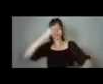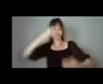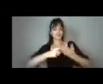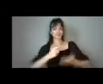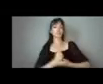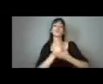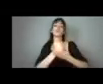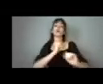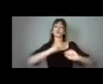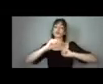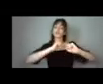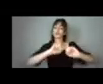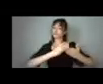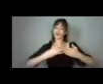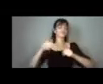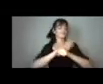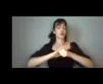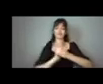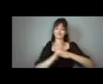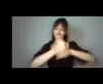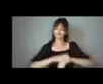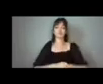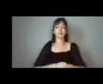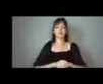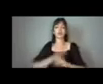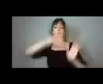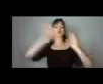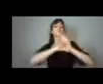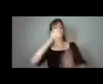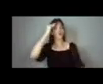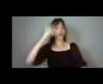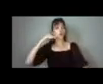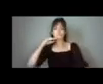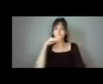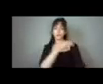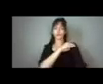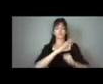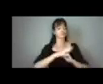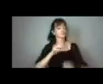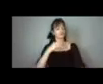once it's fully operational. Government recognises the importance of the much needed and long overdue